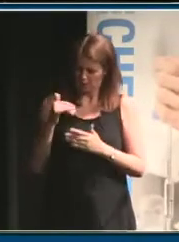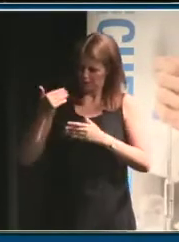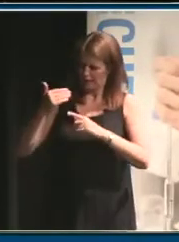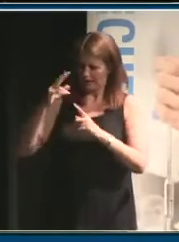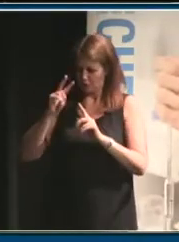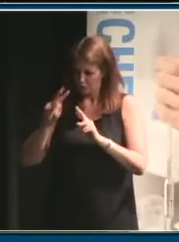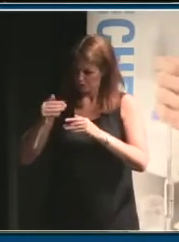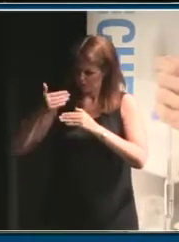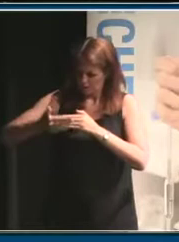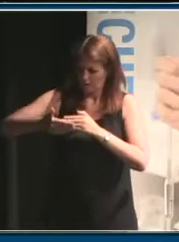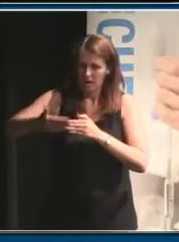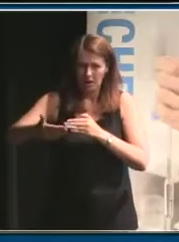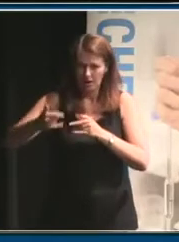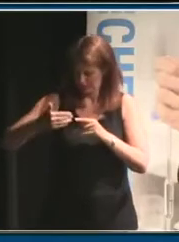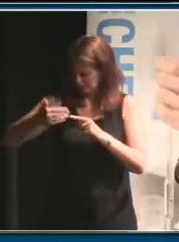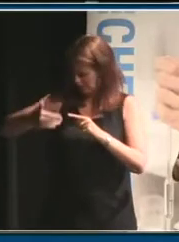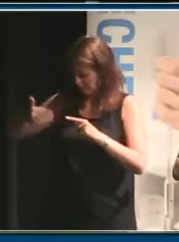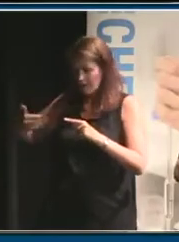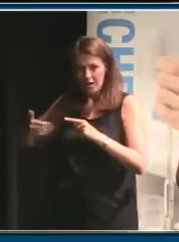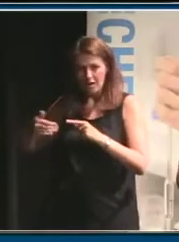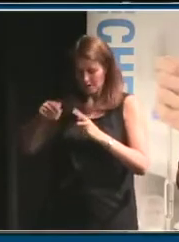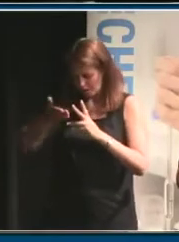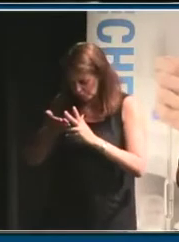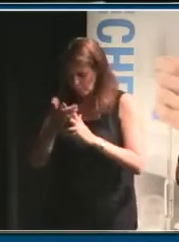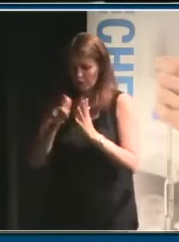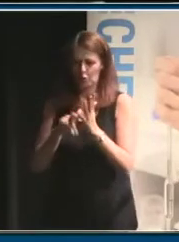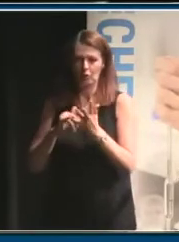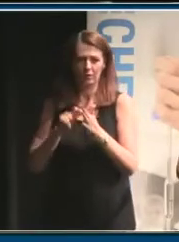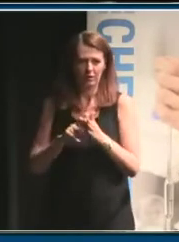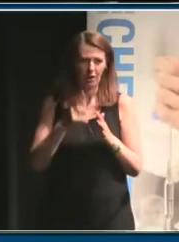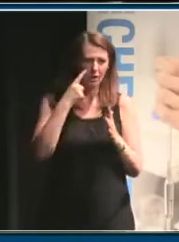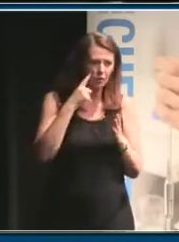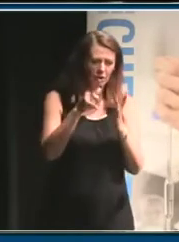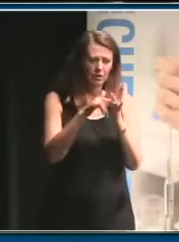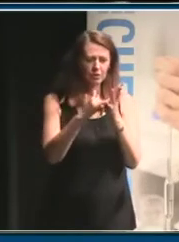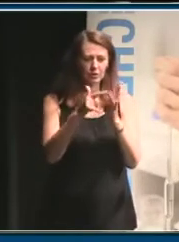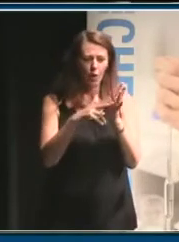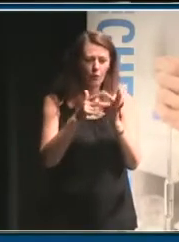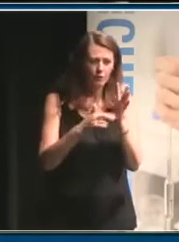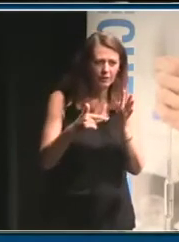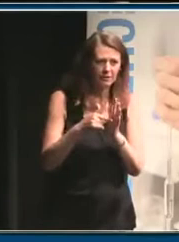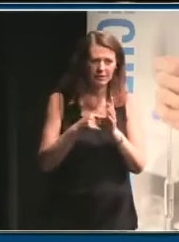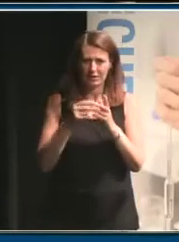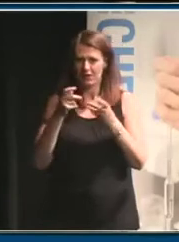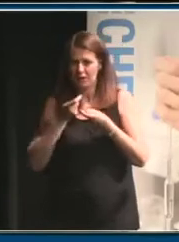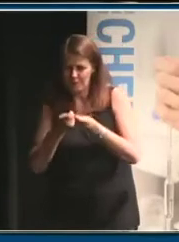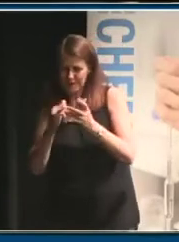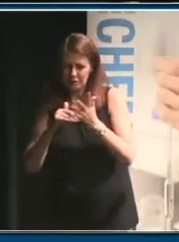during and after use. So it looks at the solvents, the catalysts, the feedstocks, the toxicity,